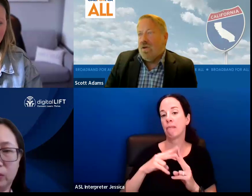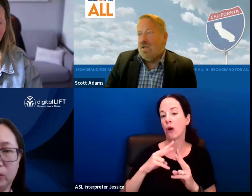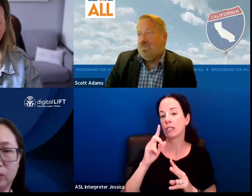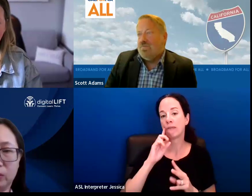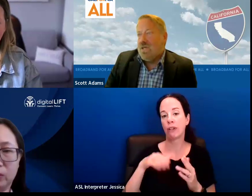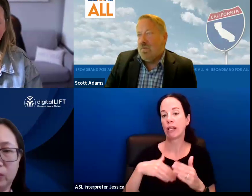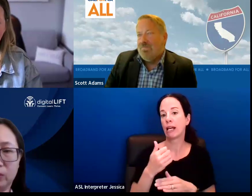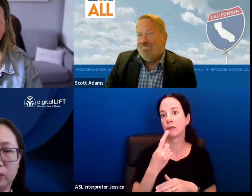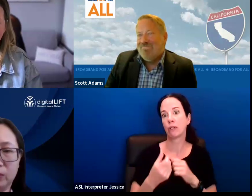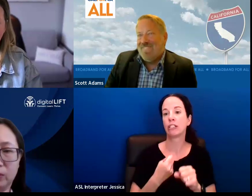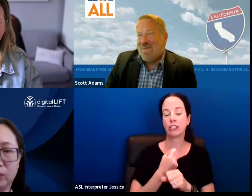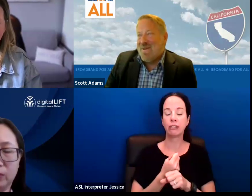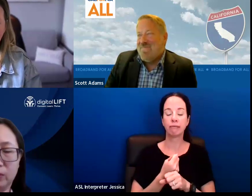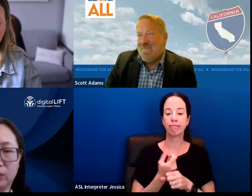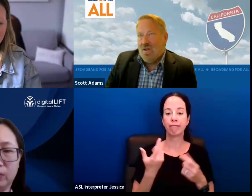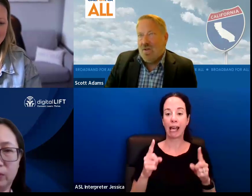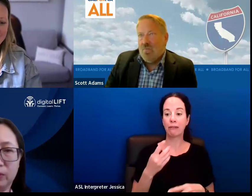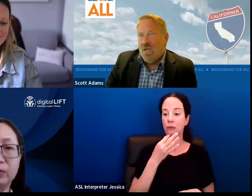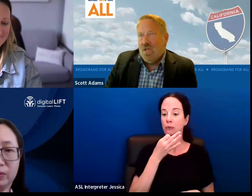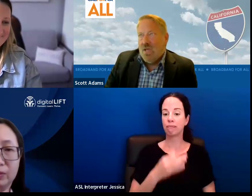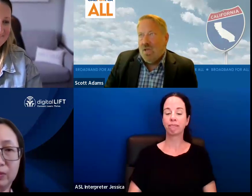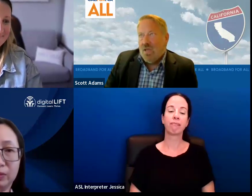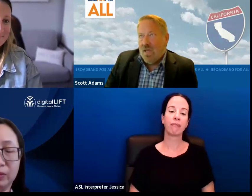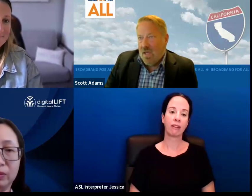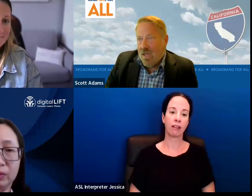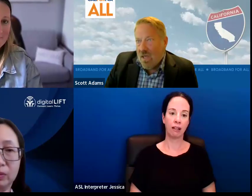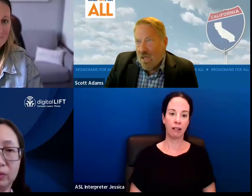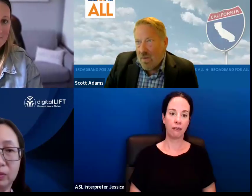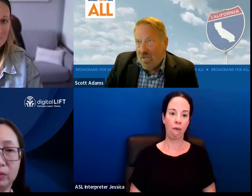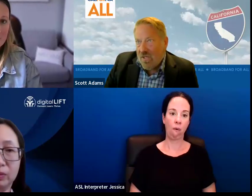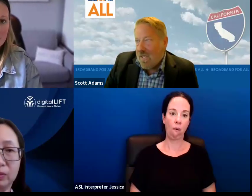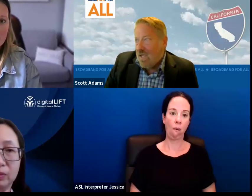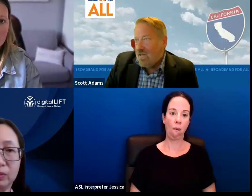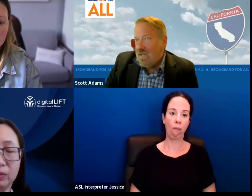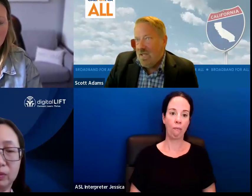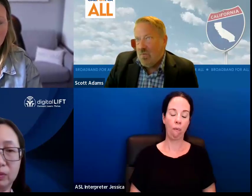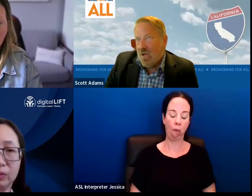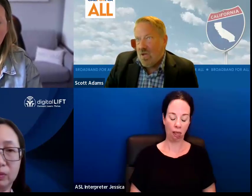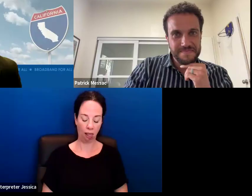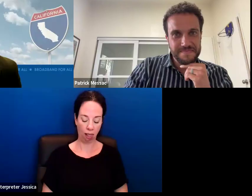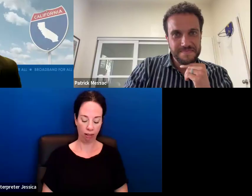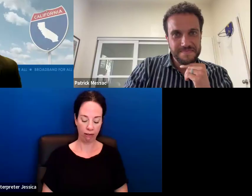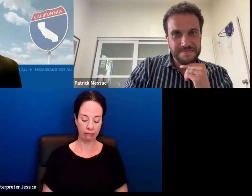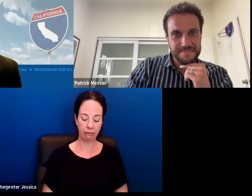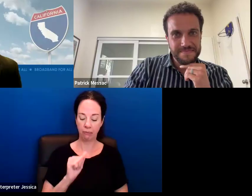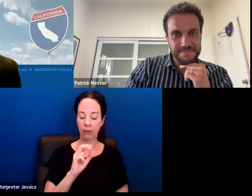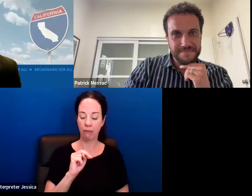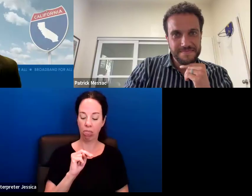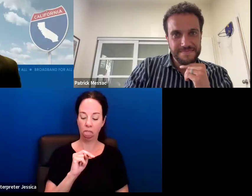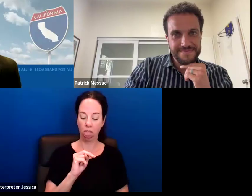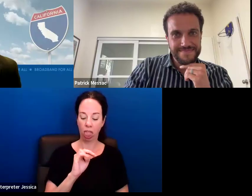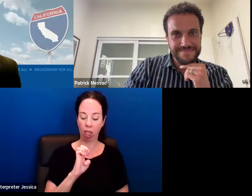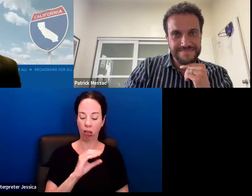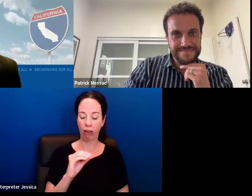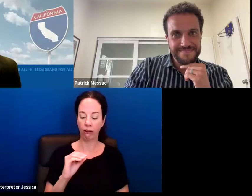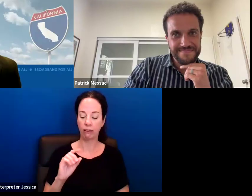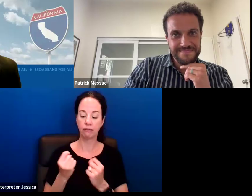year to come. Okay? Let me see, Anh and team, oh no, I'm gonna hand it over to Shawn. Shawn,